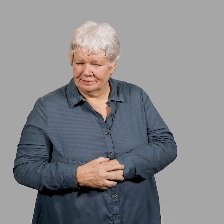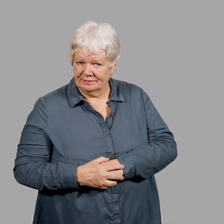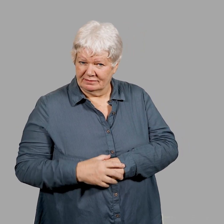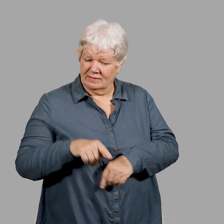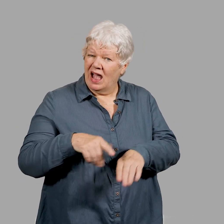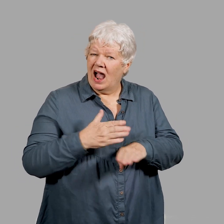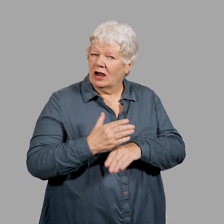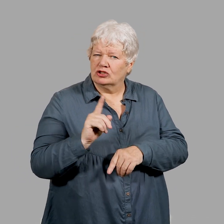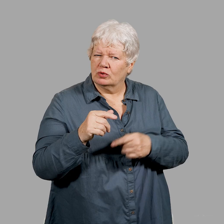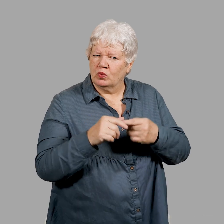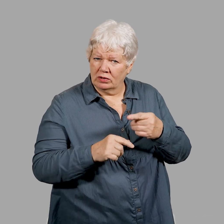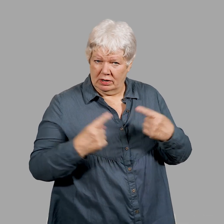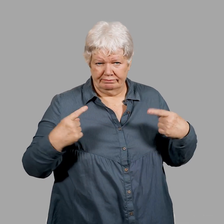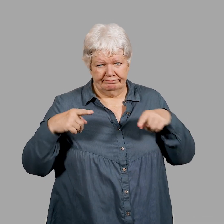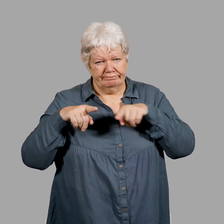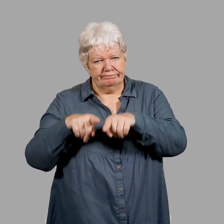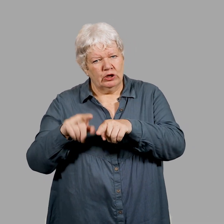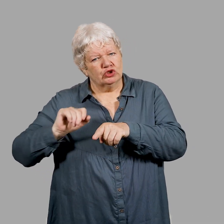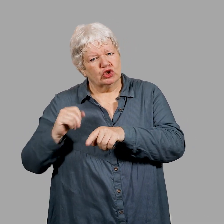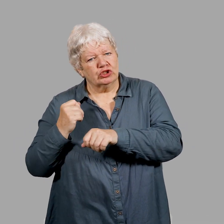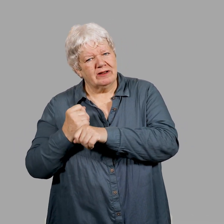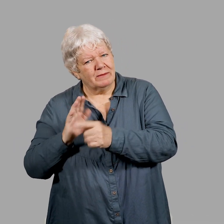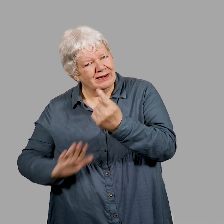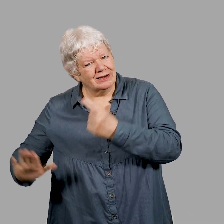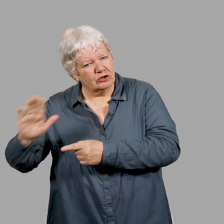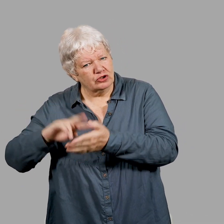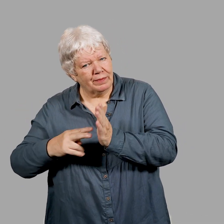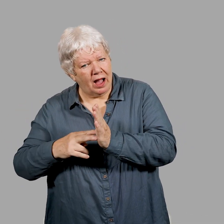These actions align mostly with the accessibility section of the Scottish Government’s national plan